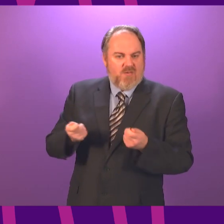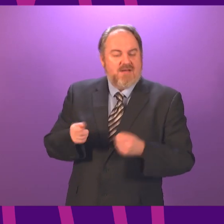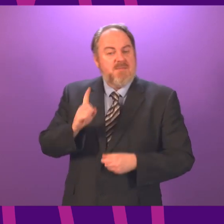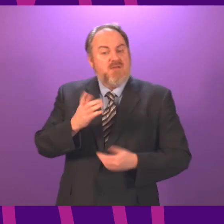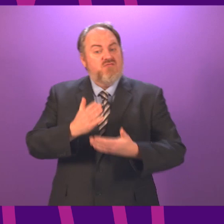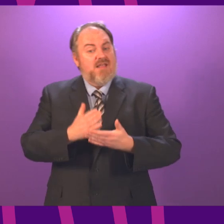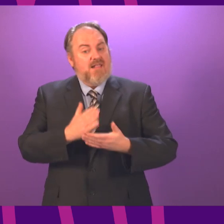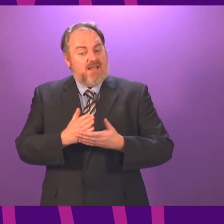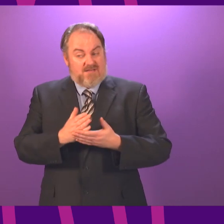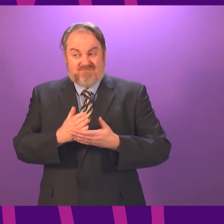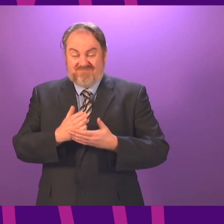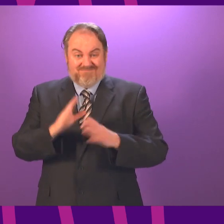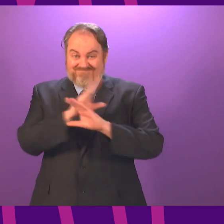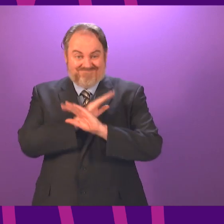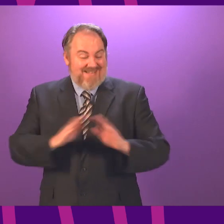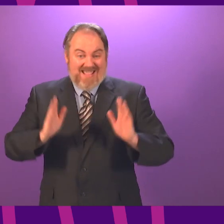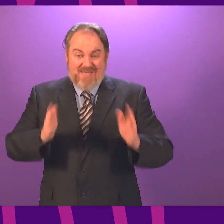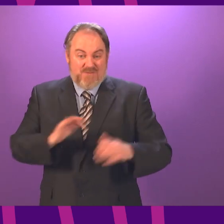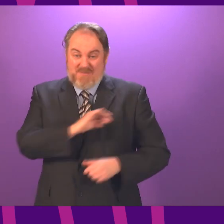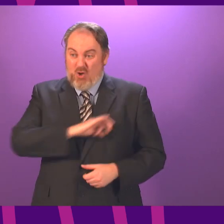As I have always done, I am trying to be frank with people. I think that we can all be much